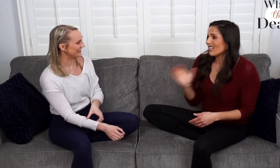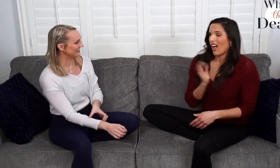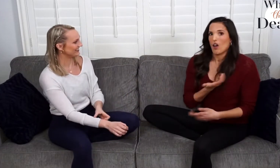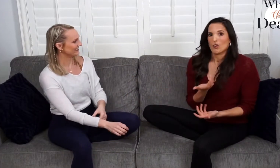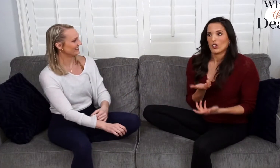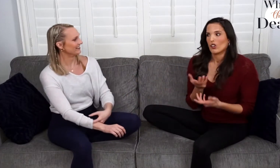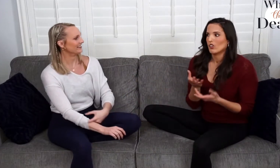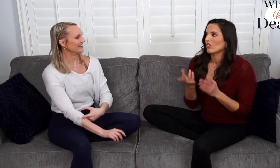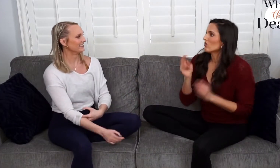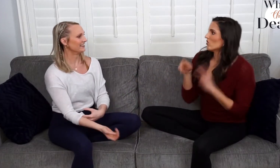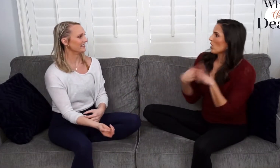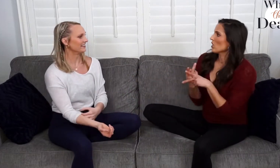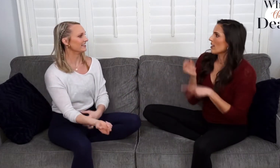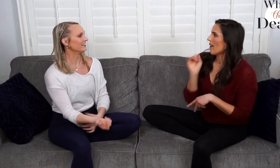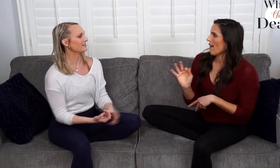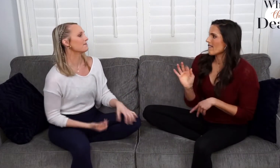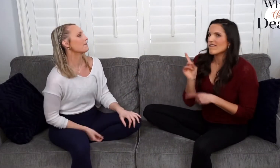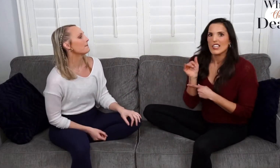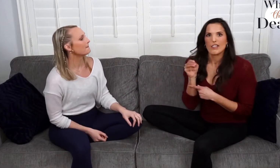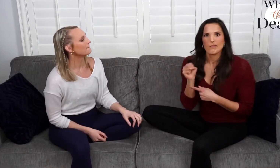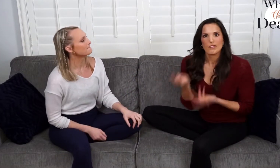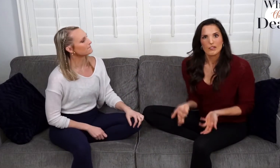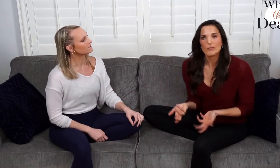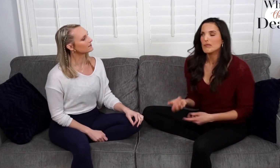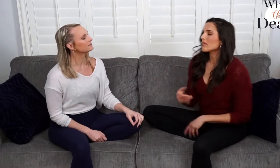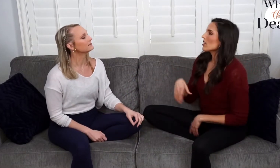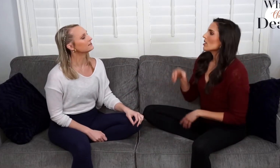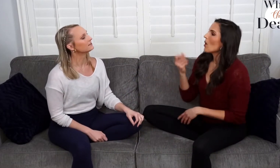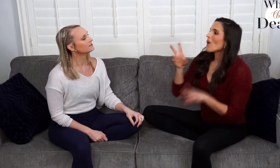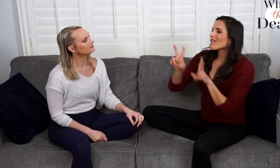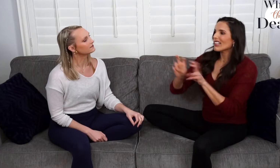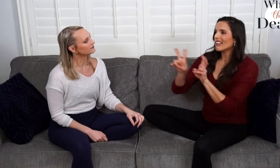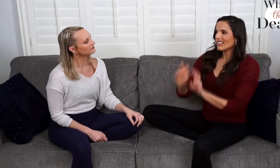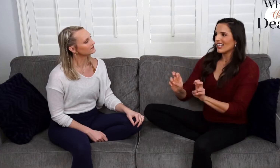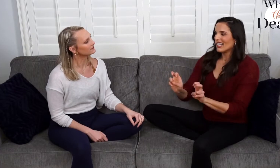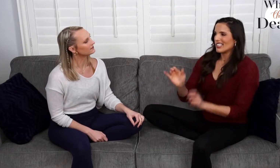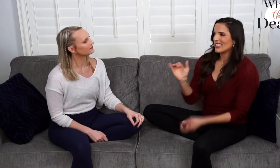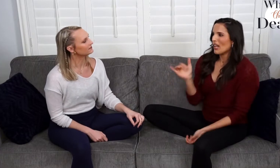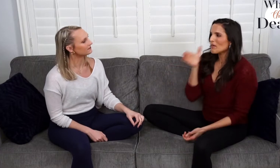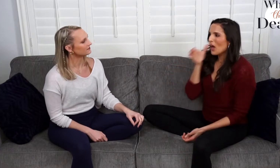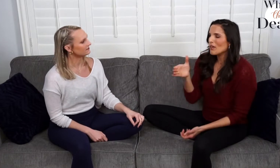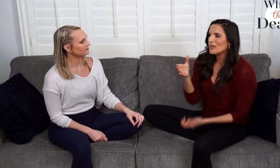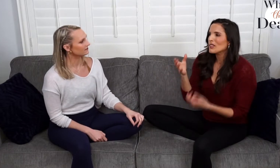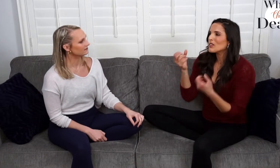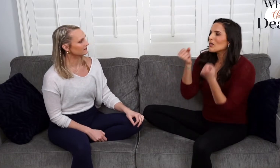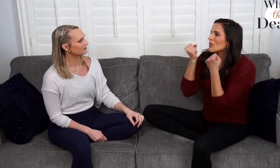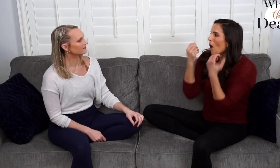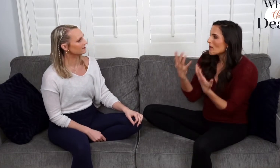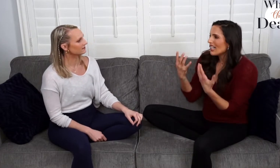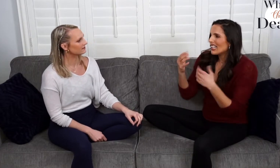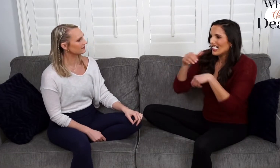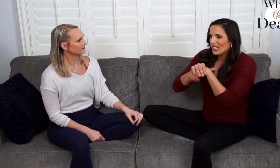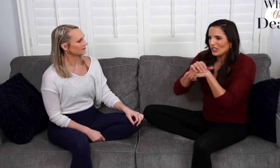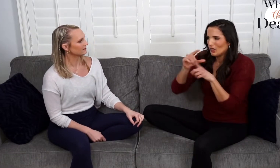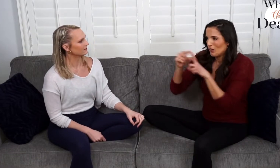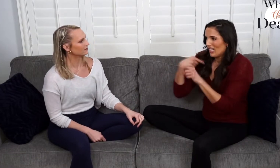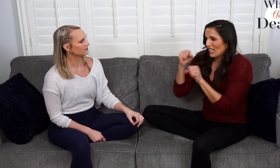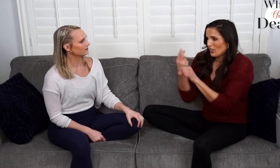that, that's our version of idioms. So like, “VeeVee” it's the same concept. There's so many English